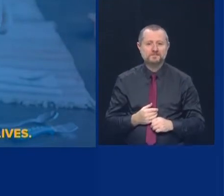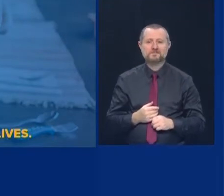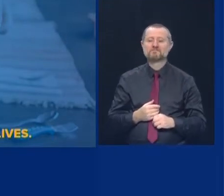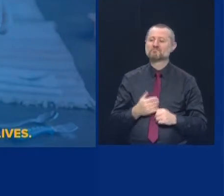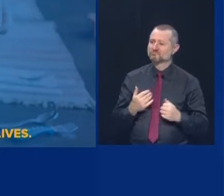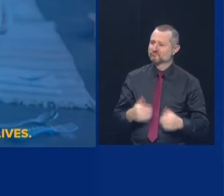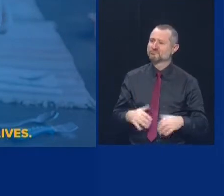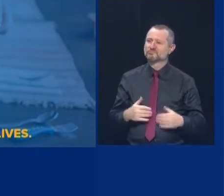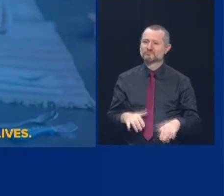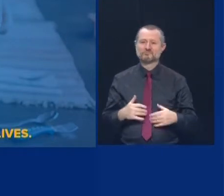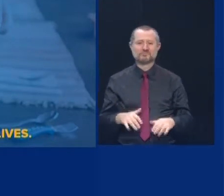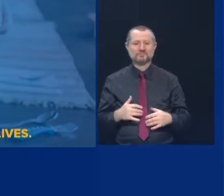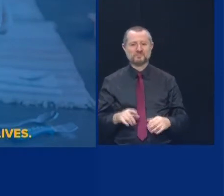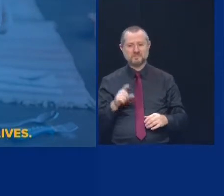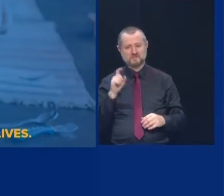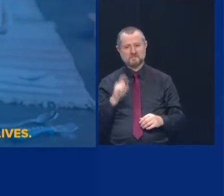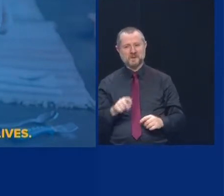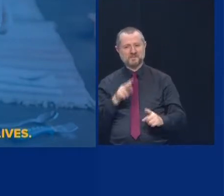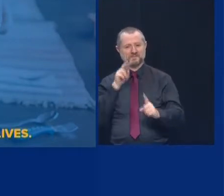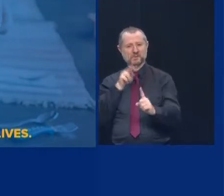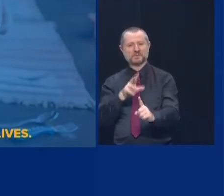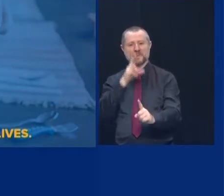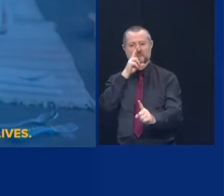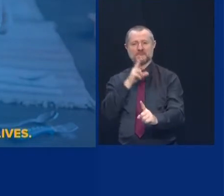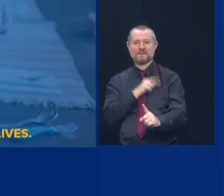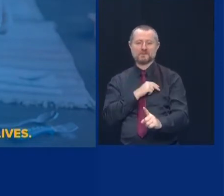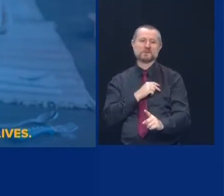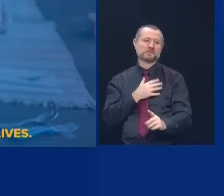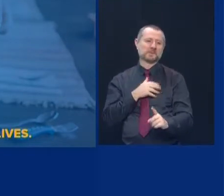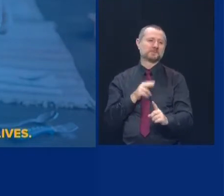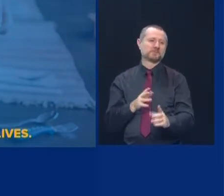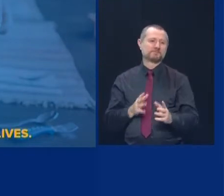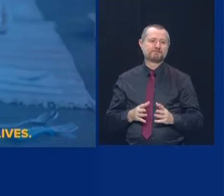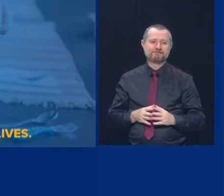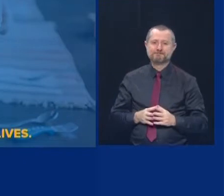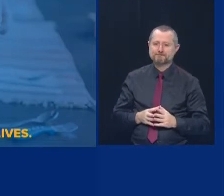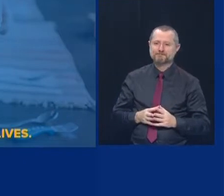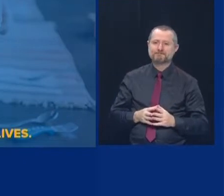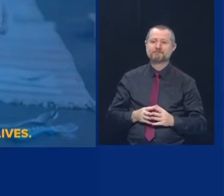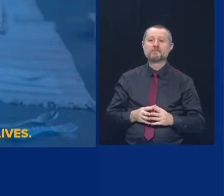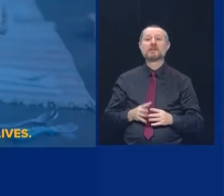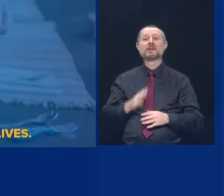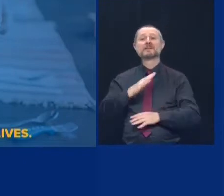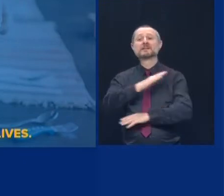MORE OF ME THAN YOURSELF AND NOT COMING HOME.